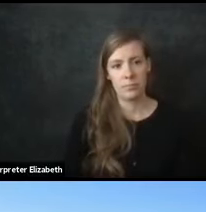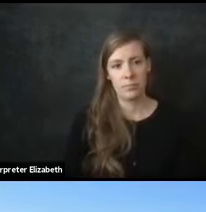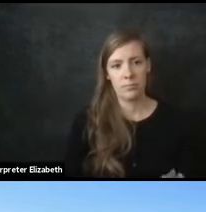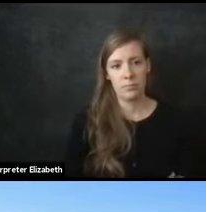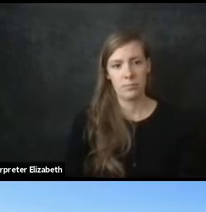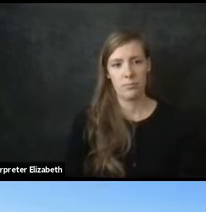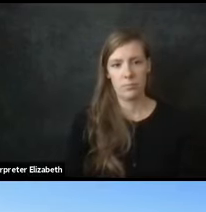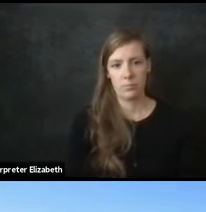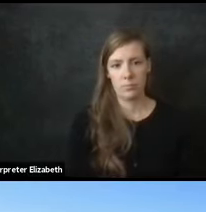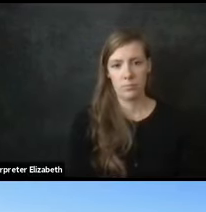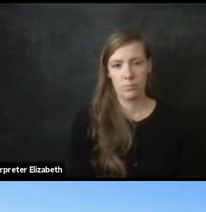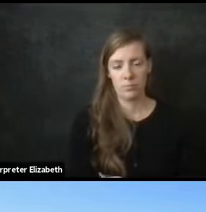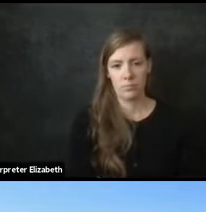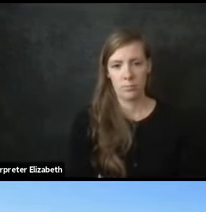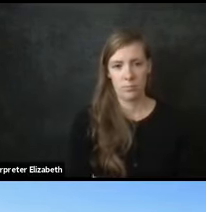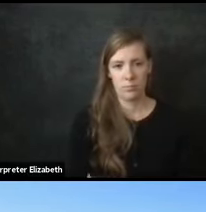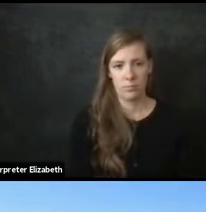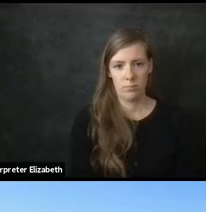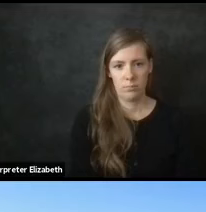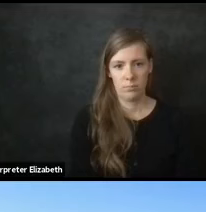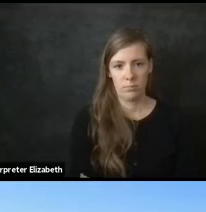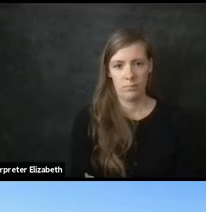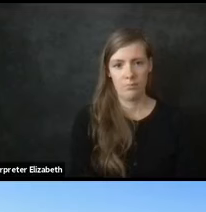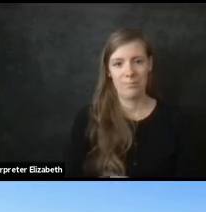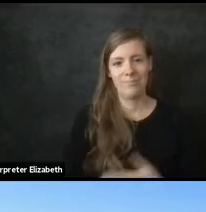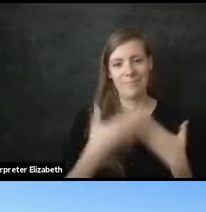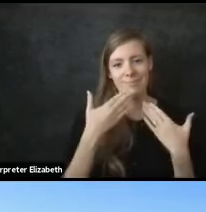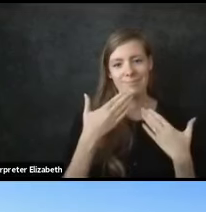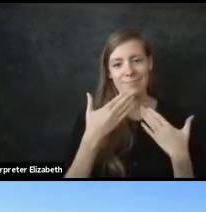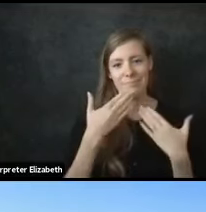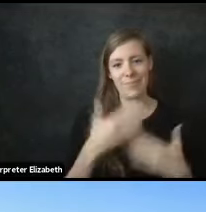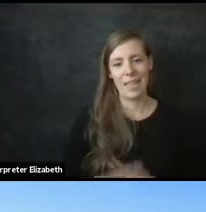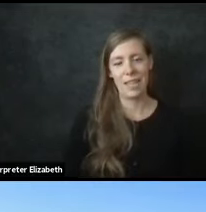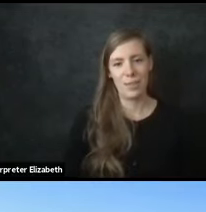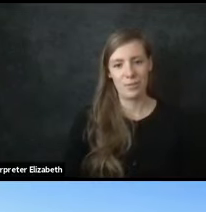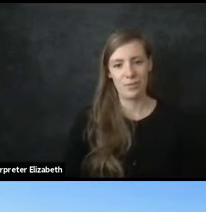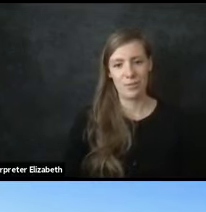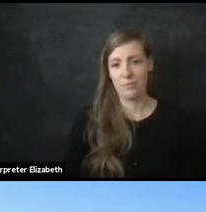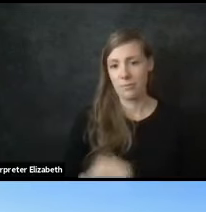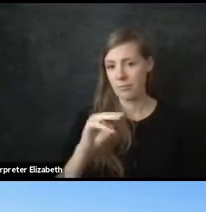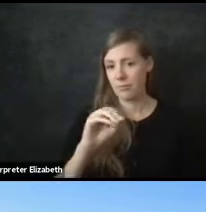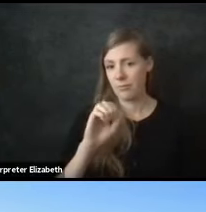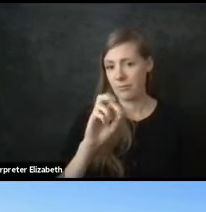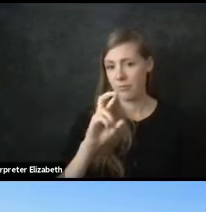Great. I appreciate that. Martin, do you have another question your hands raise again? I did.